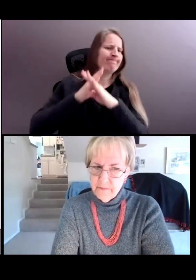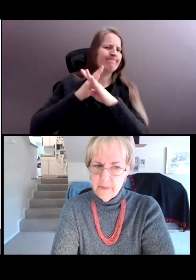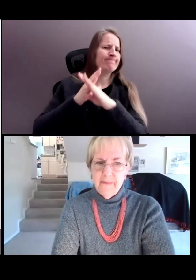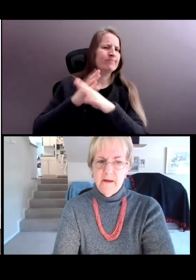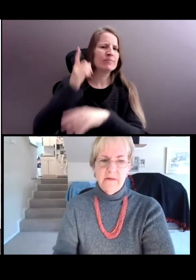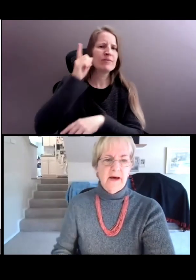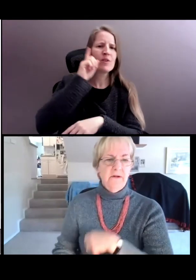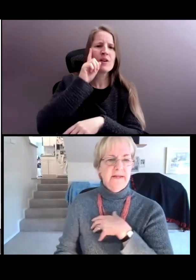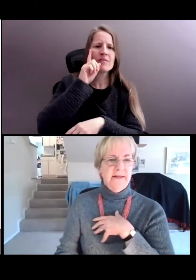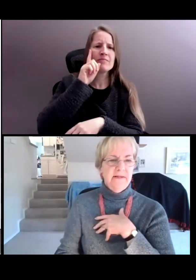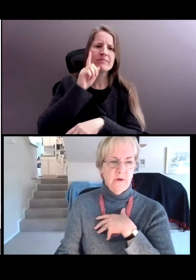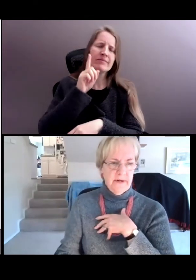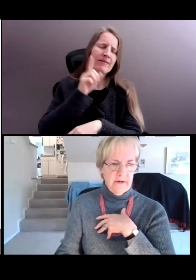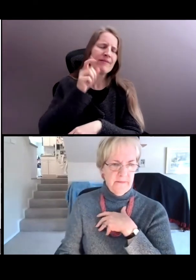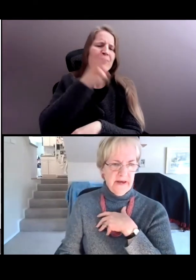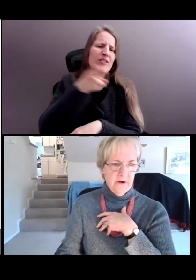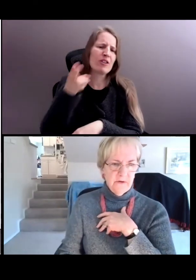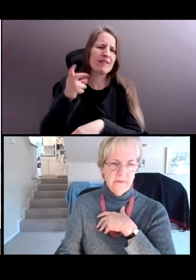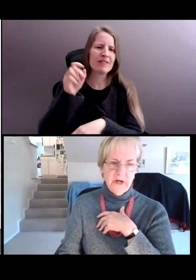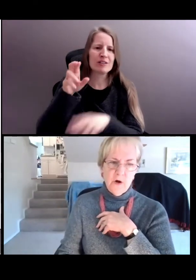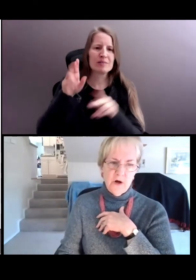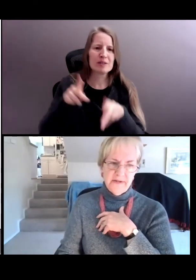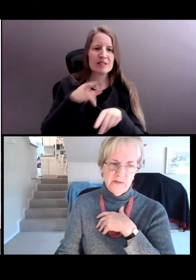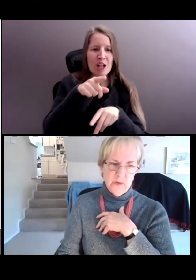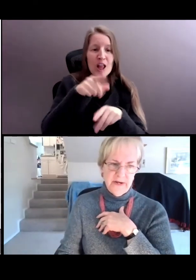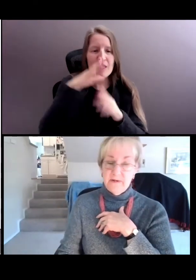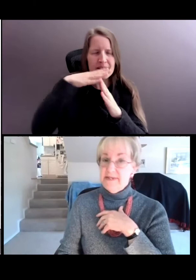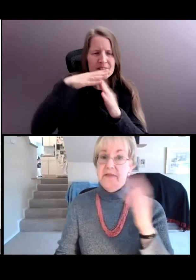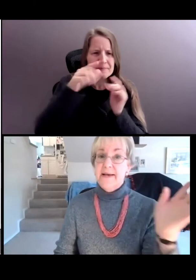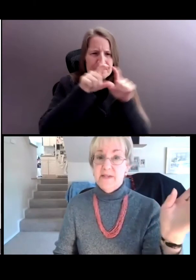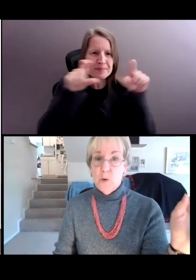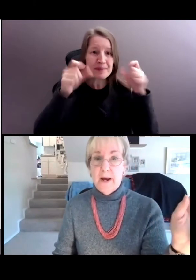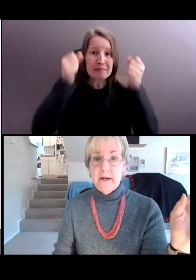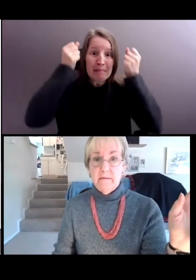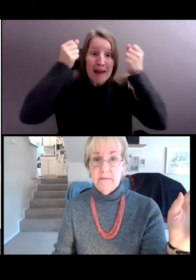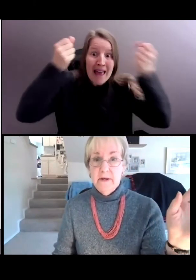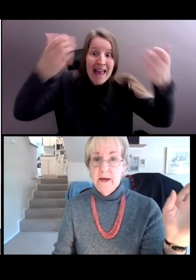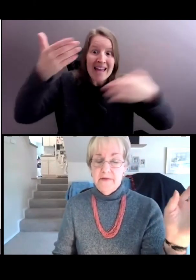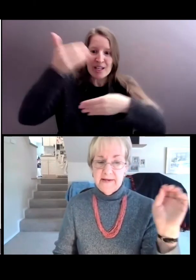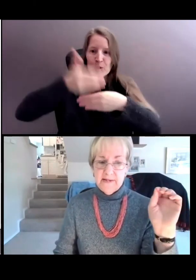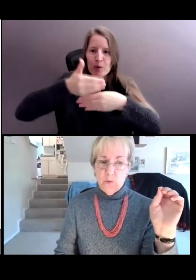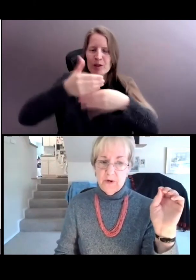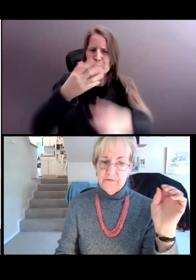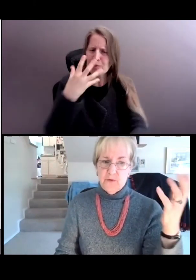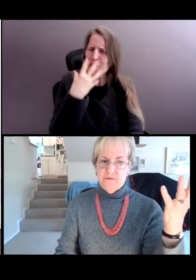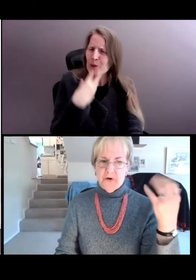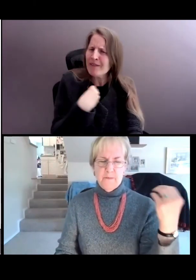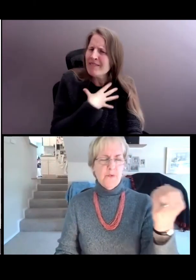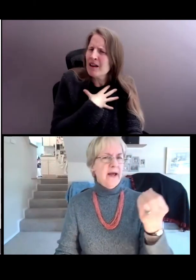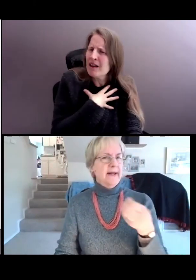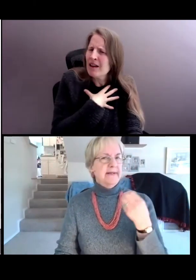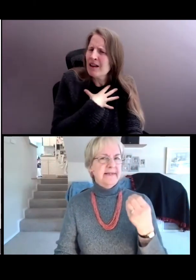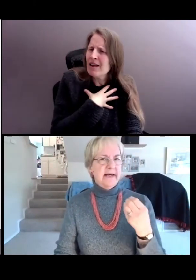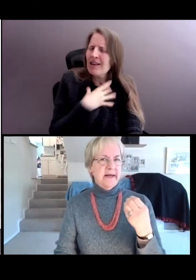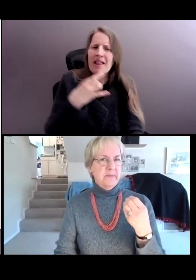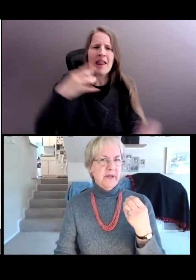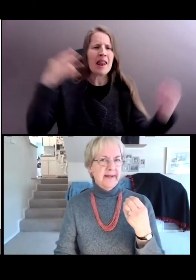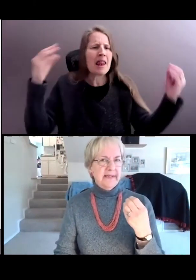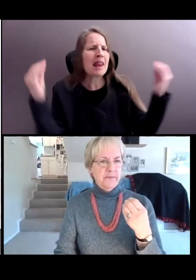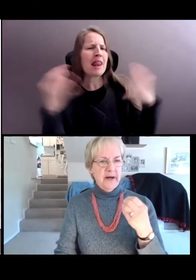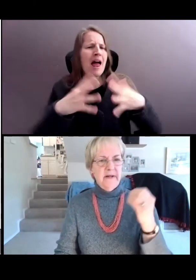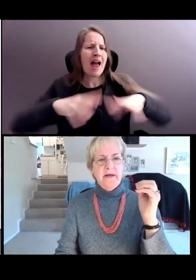at this one up here look at all of these windows that's great It's a bright and sunny place